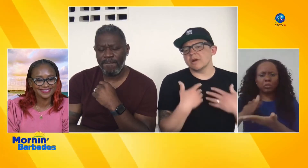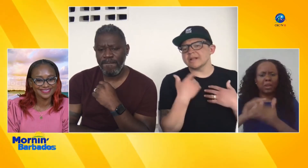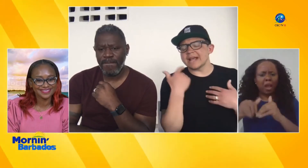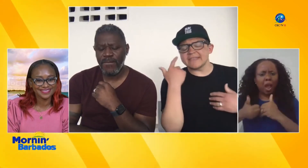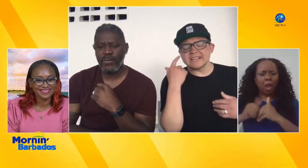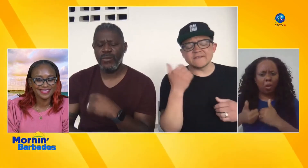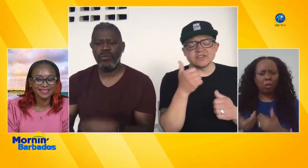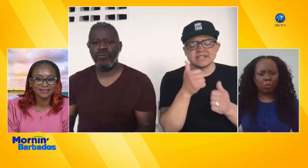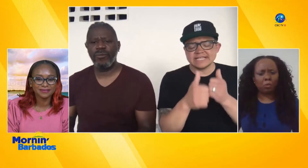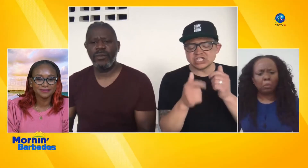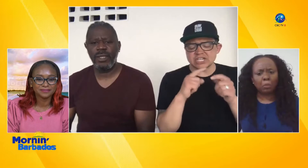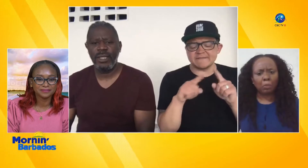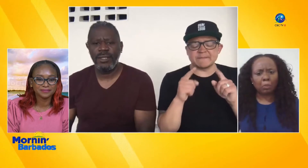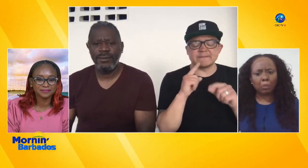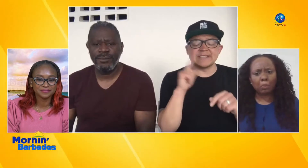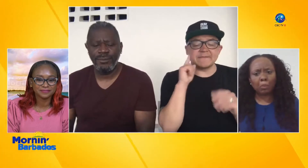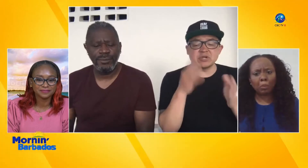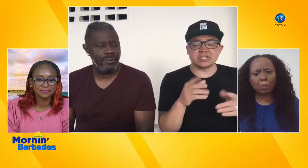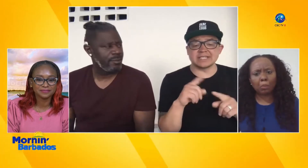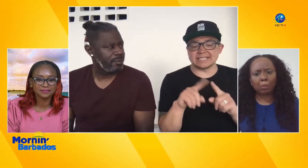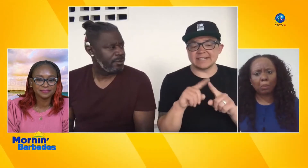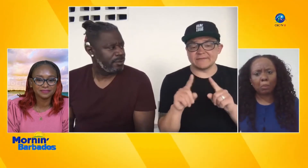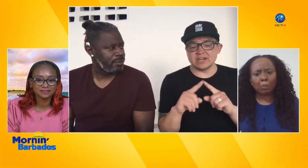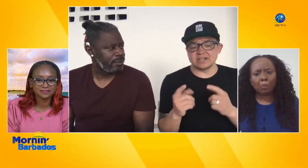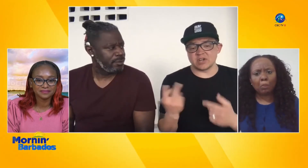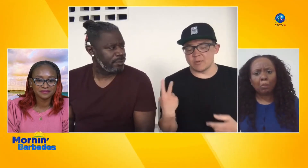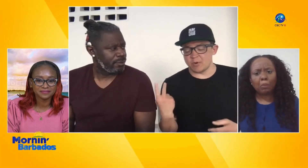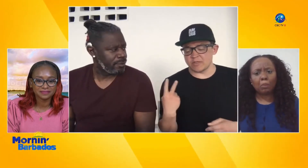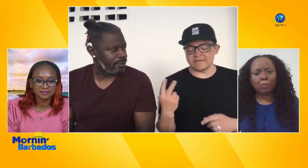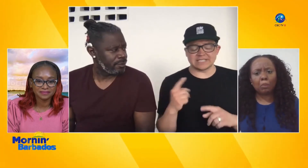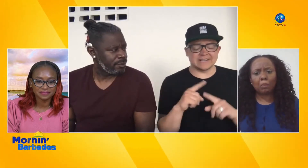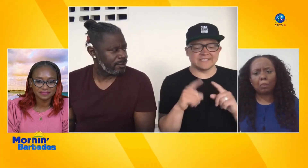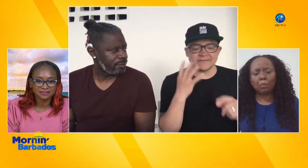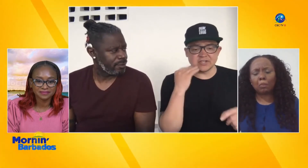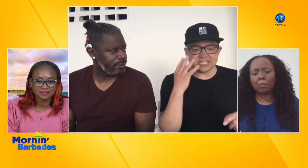right i think for each step that person is different you know both of us have different